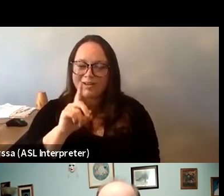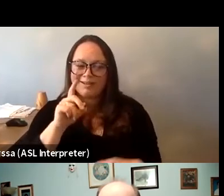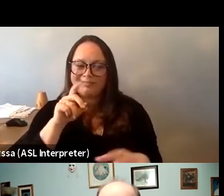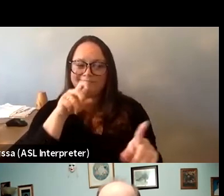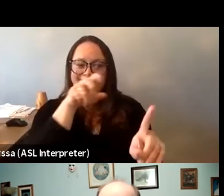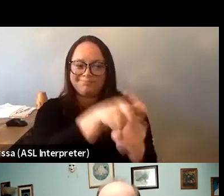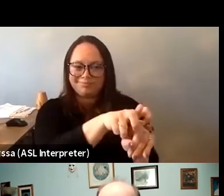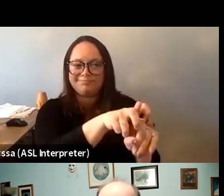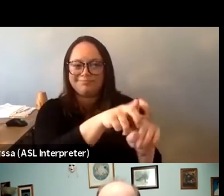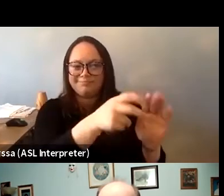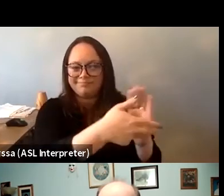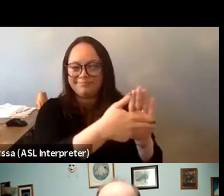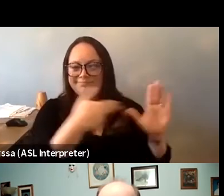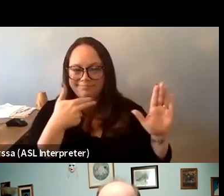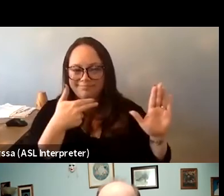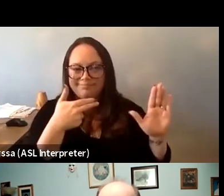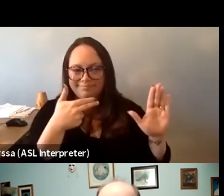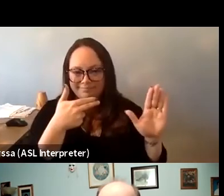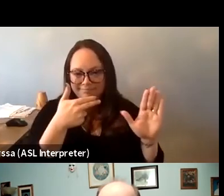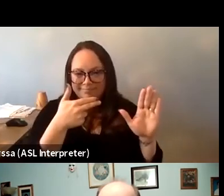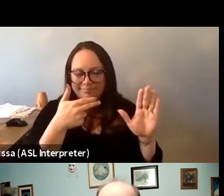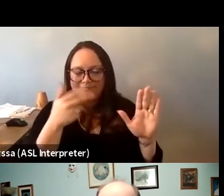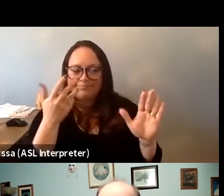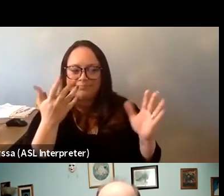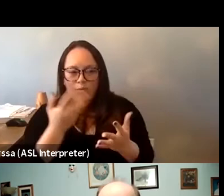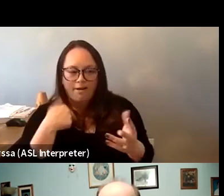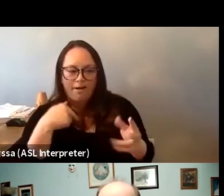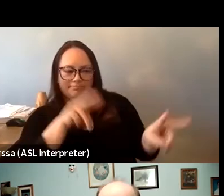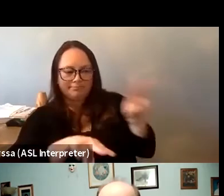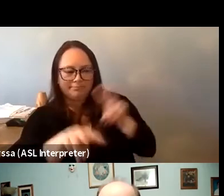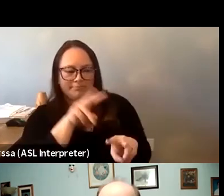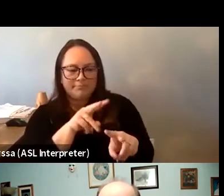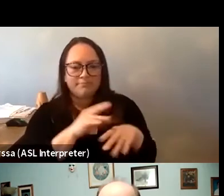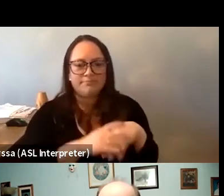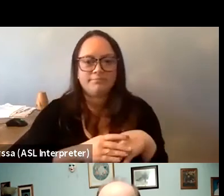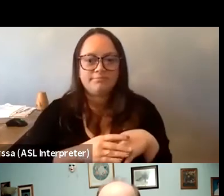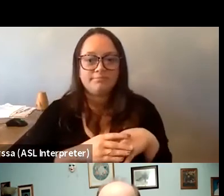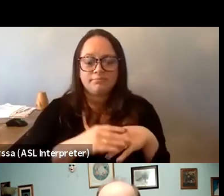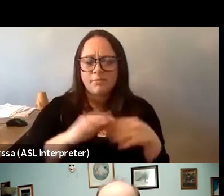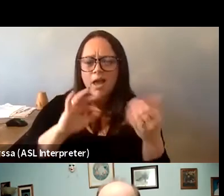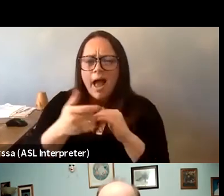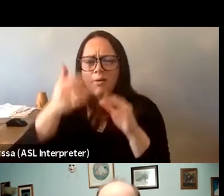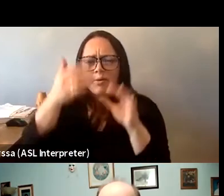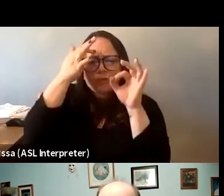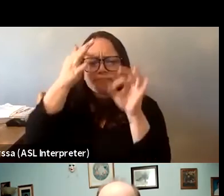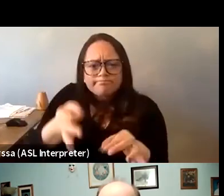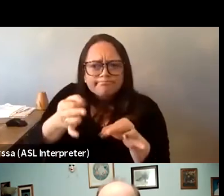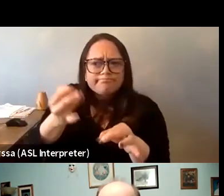seeing. The way you determine whether a person has autism